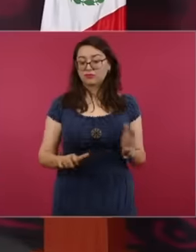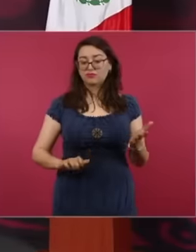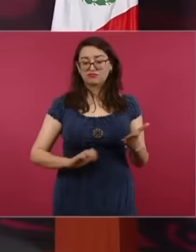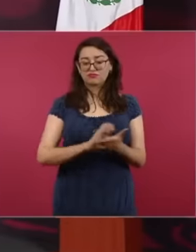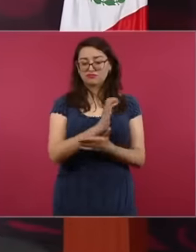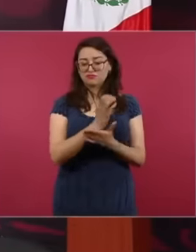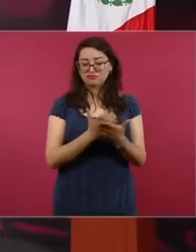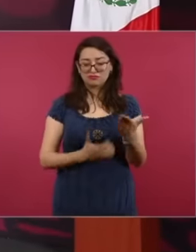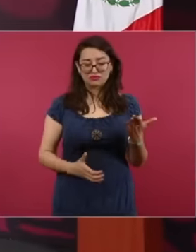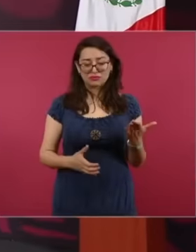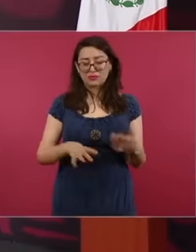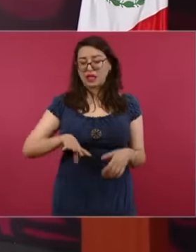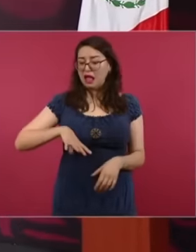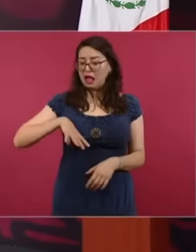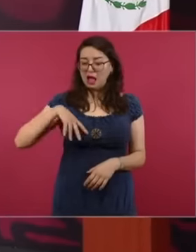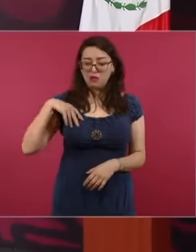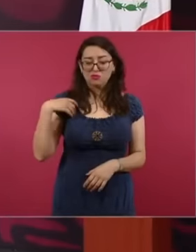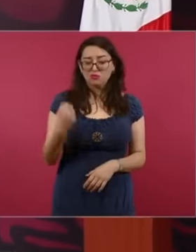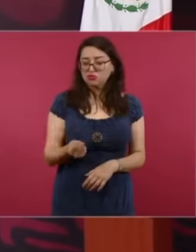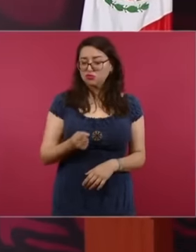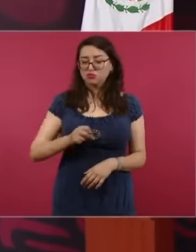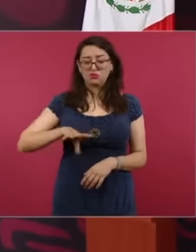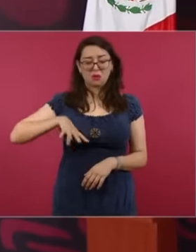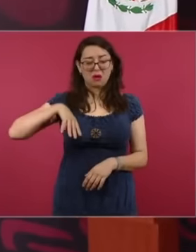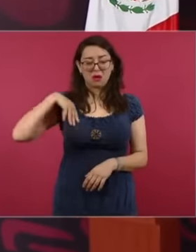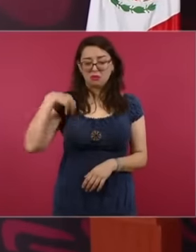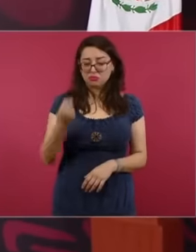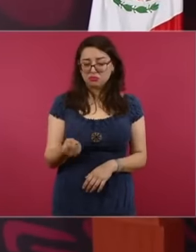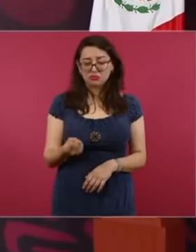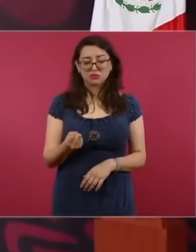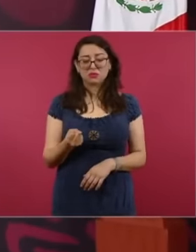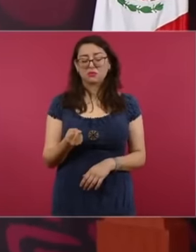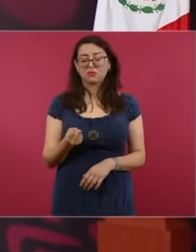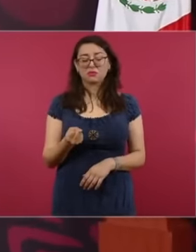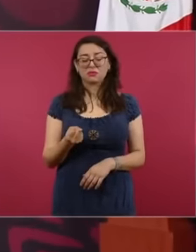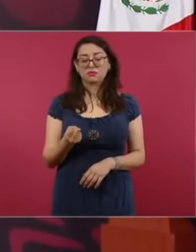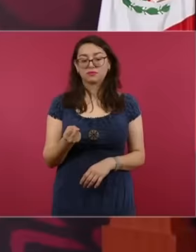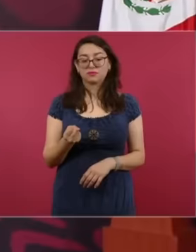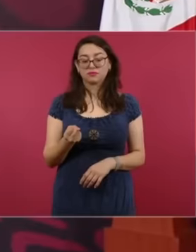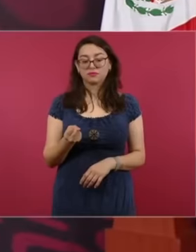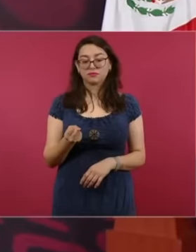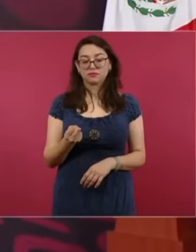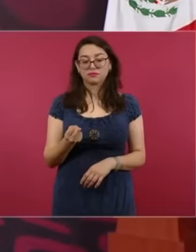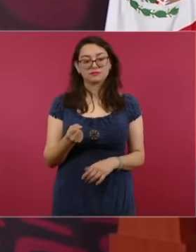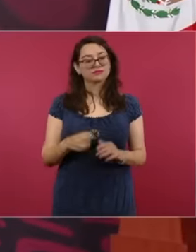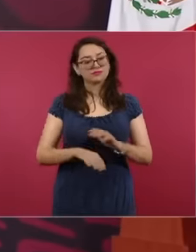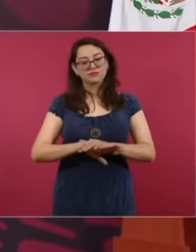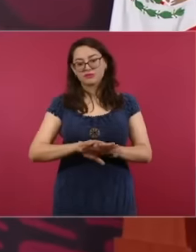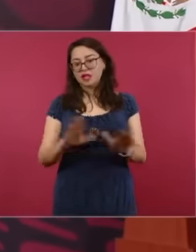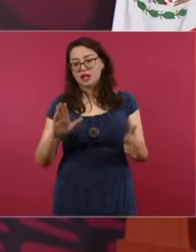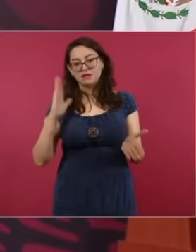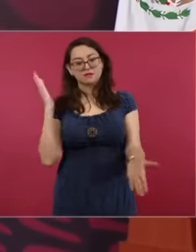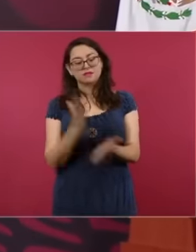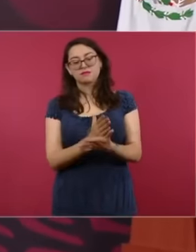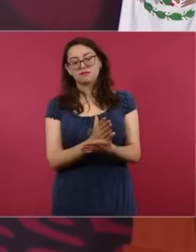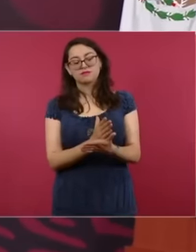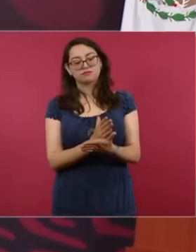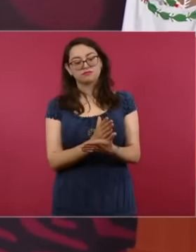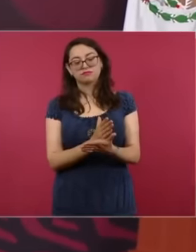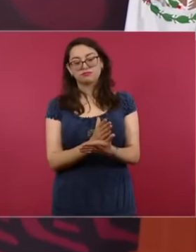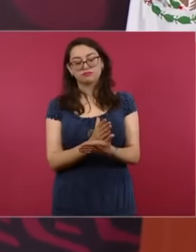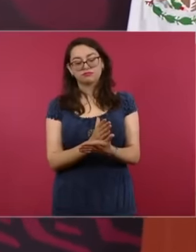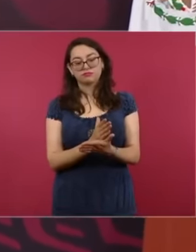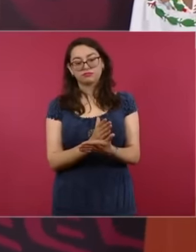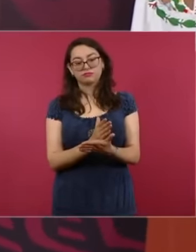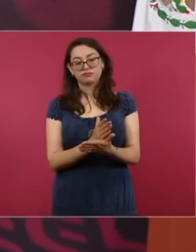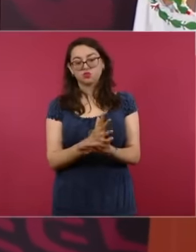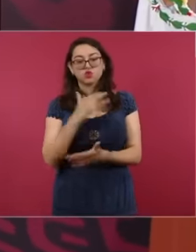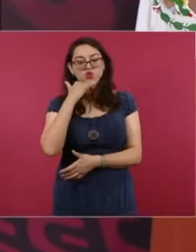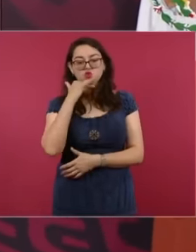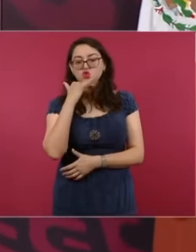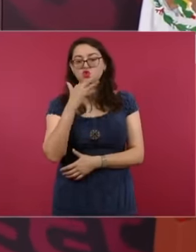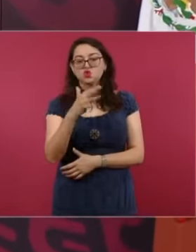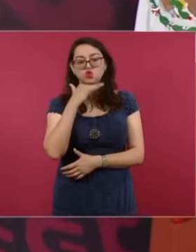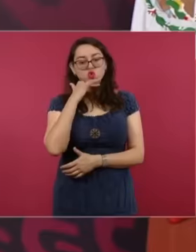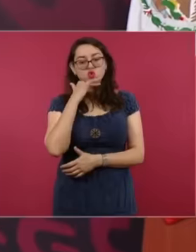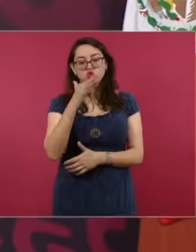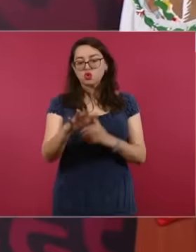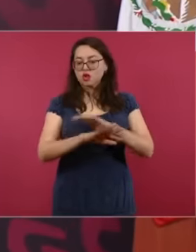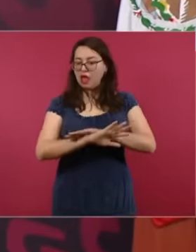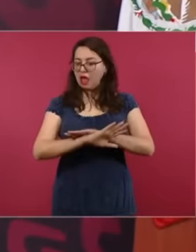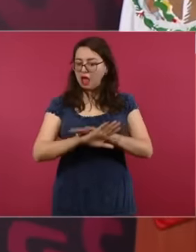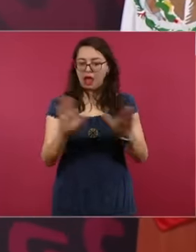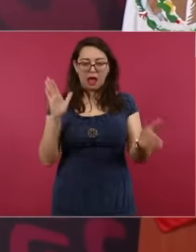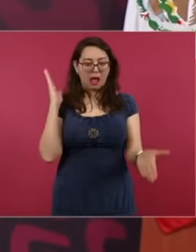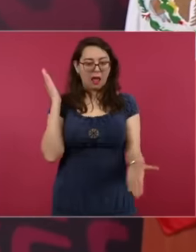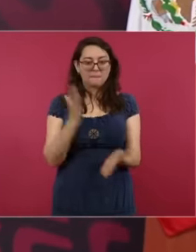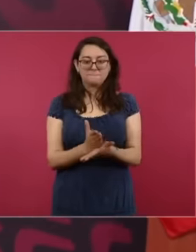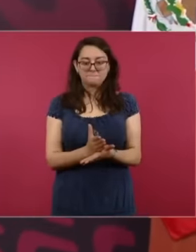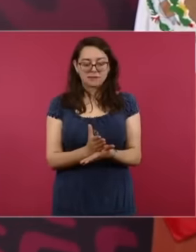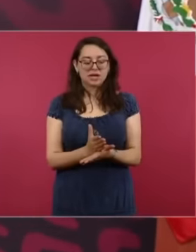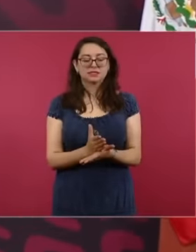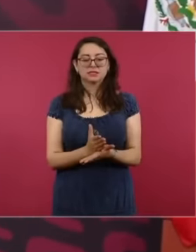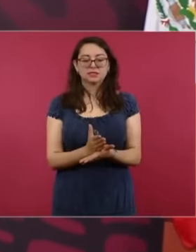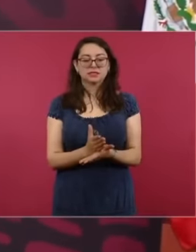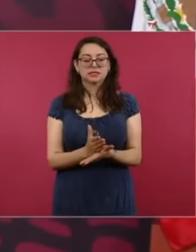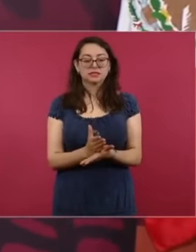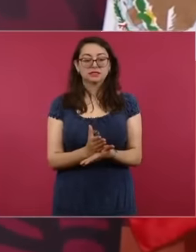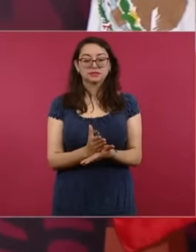leoninos Enough of corruption, fortunately, even when the majority